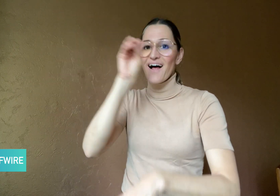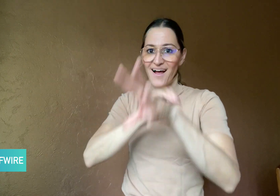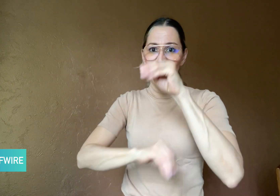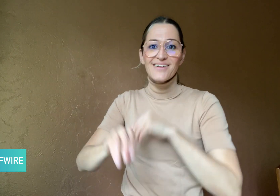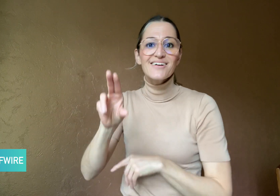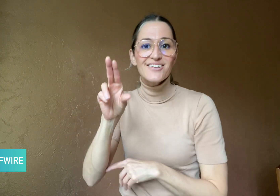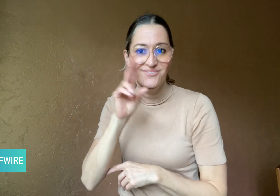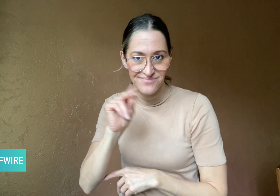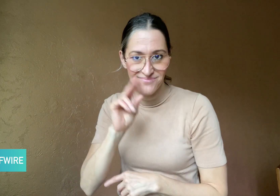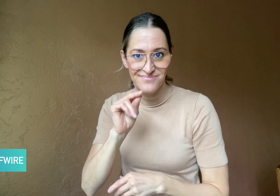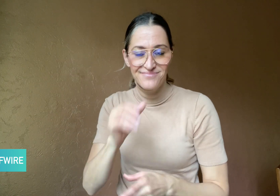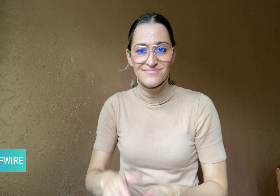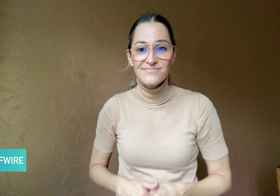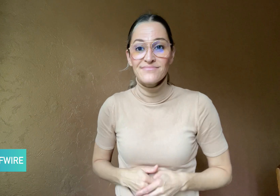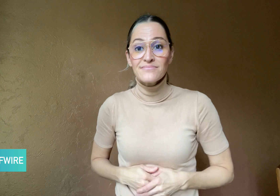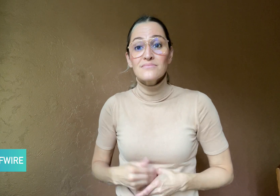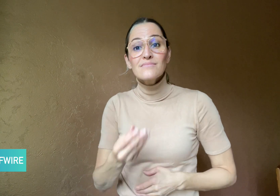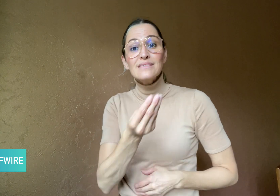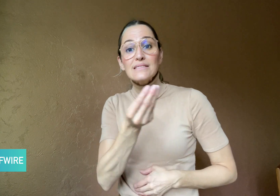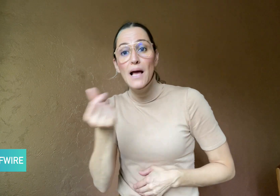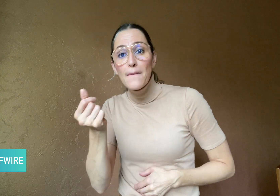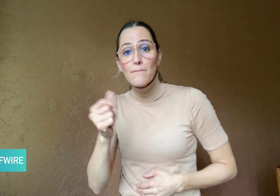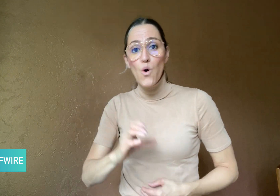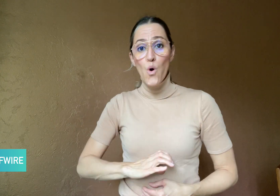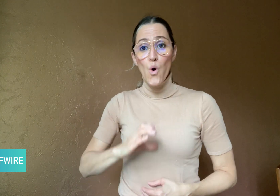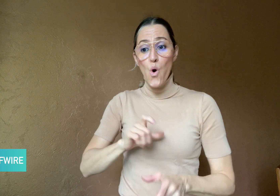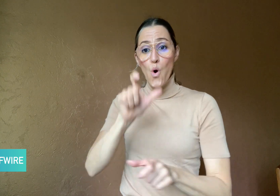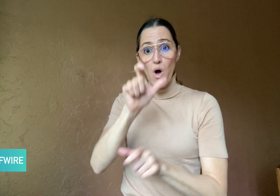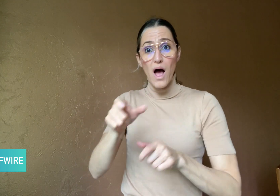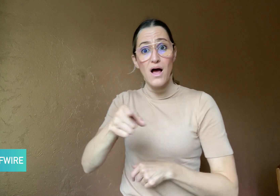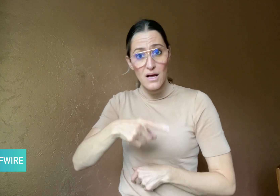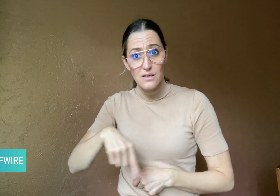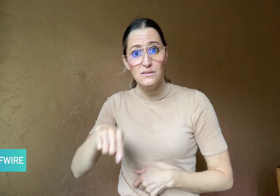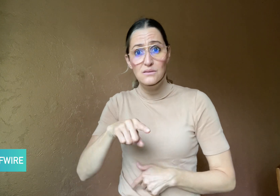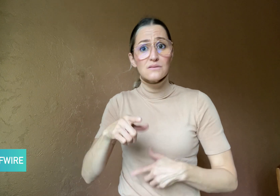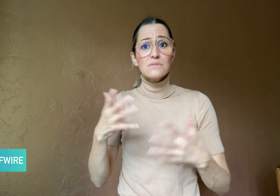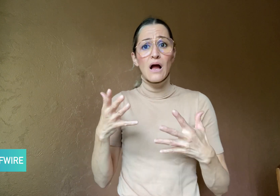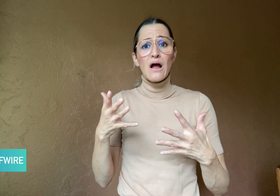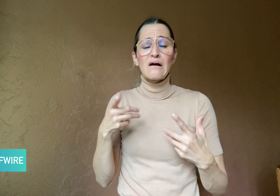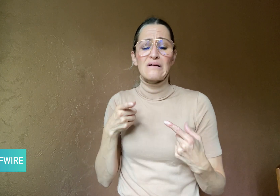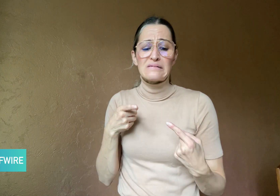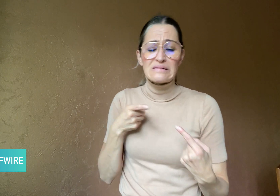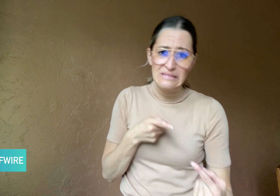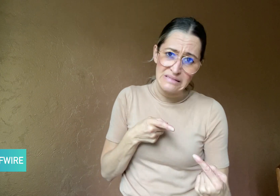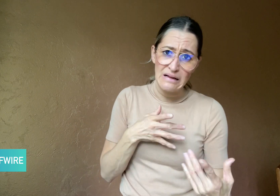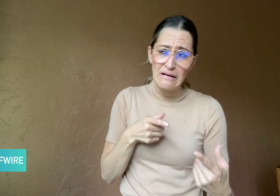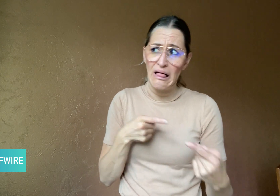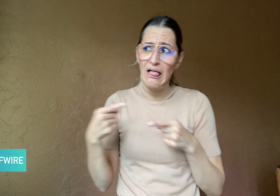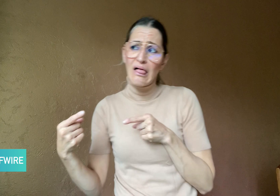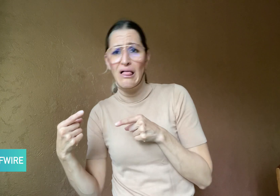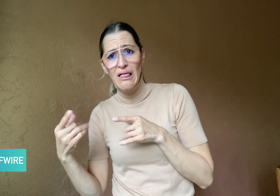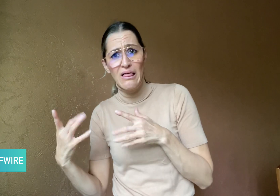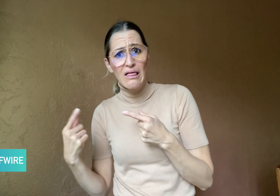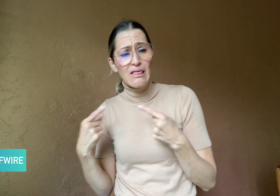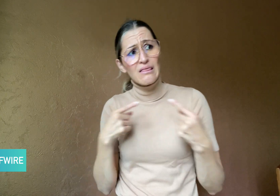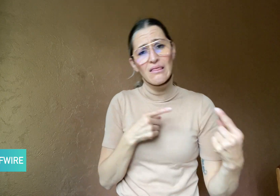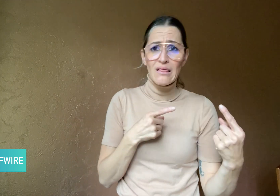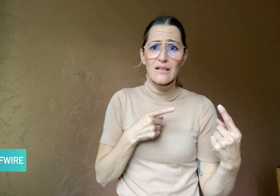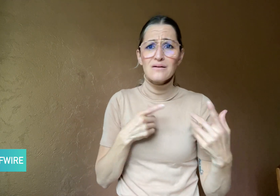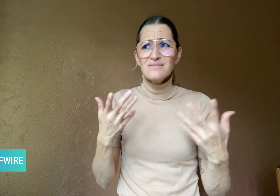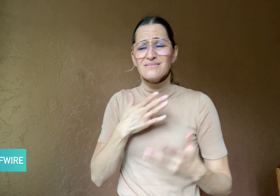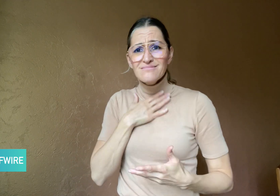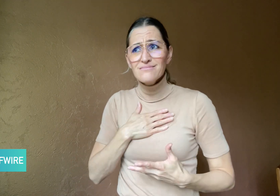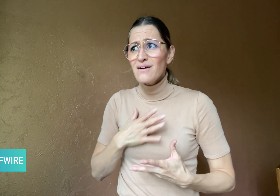Some CODAs face struggles being accepted by both the hearing